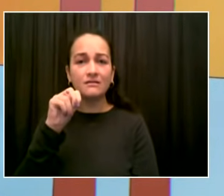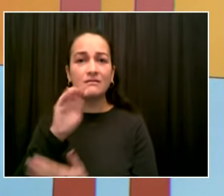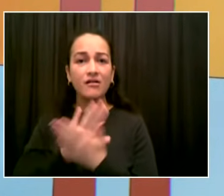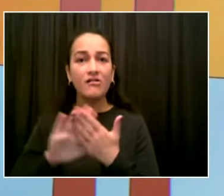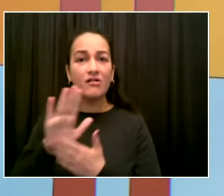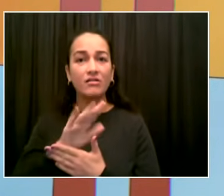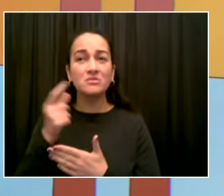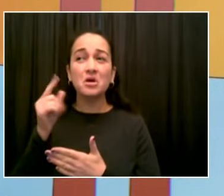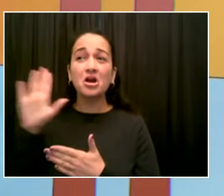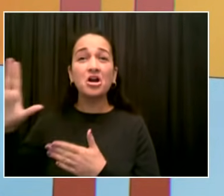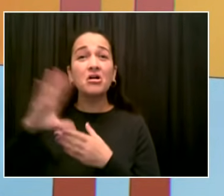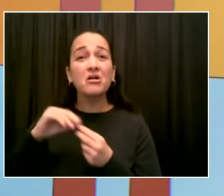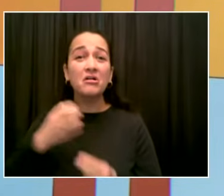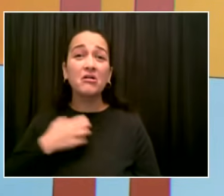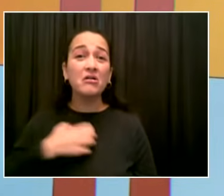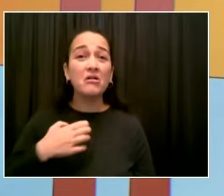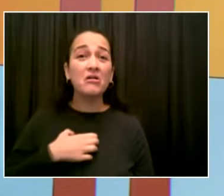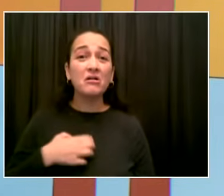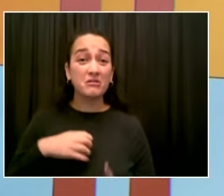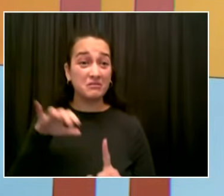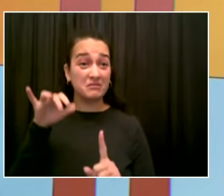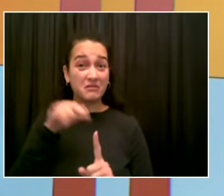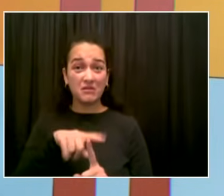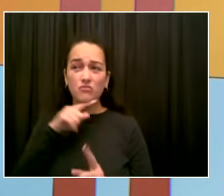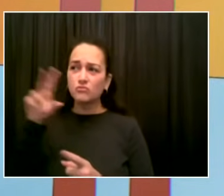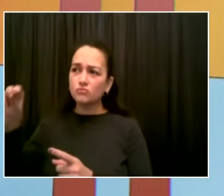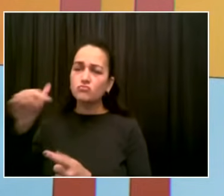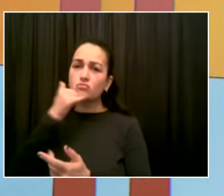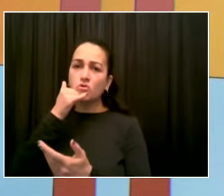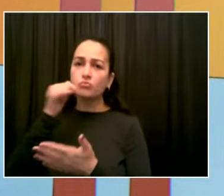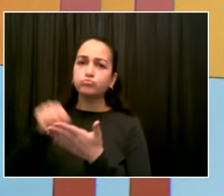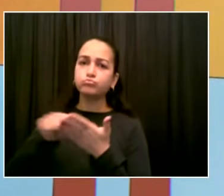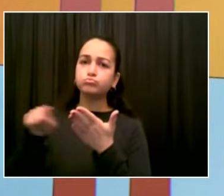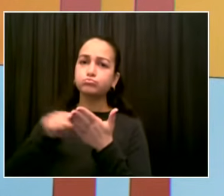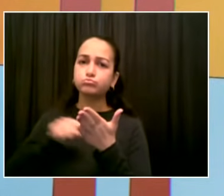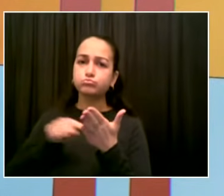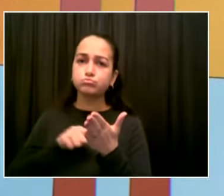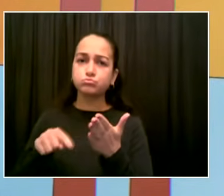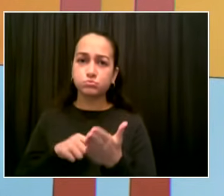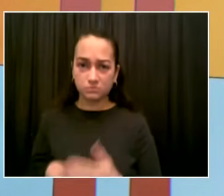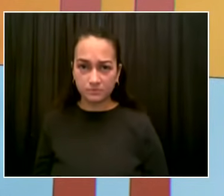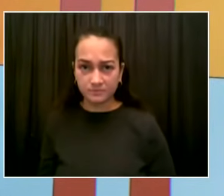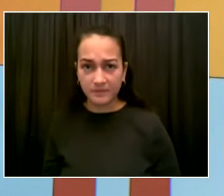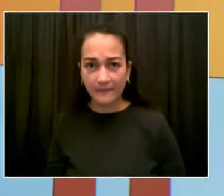COLLEGE . AGAIN, I THINK